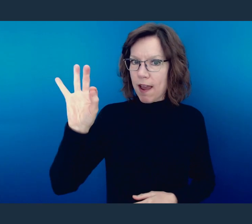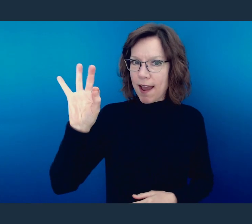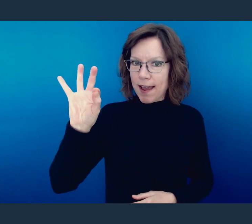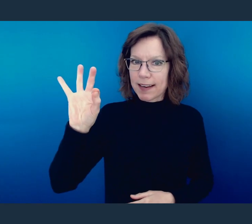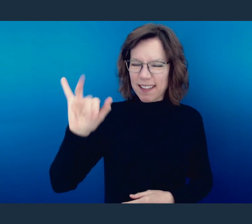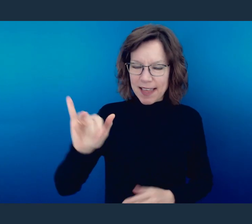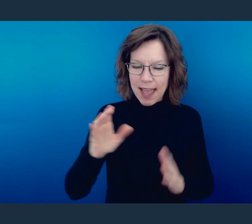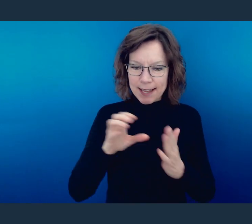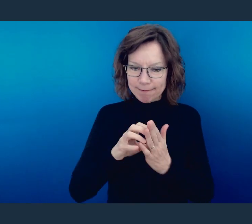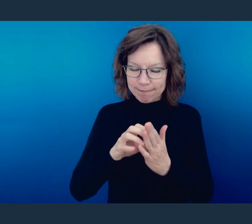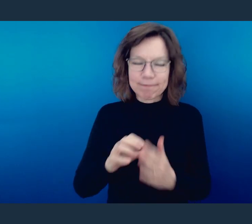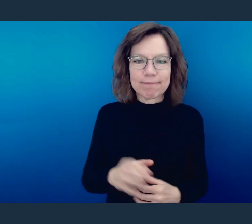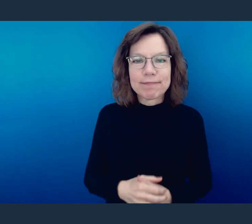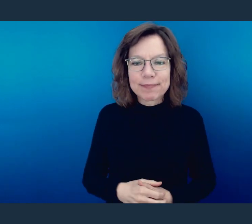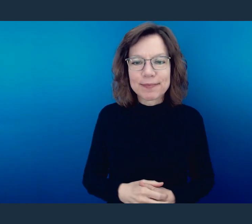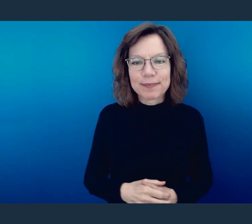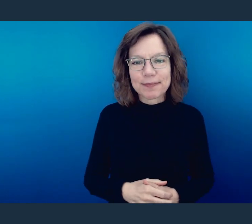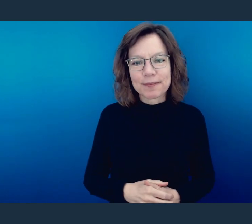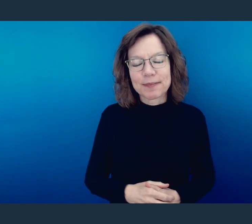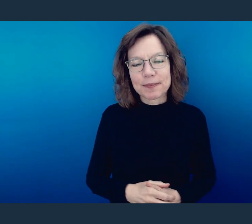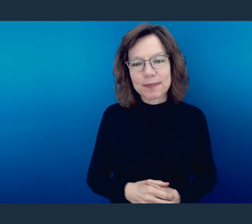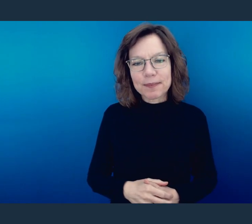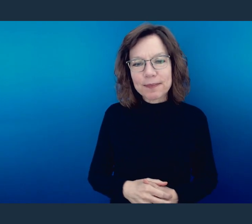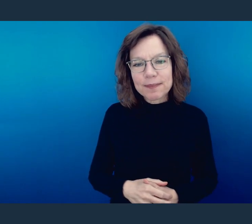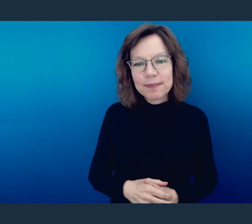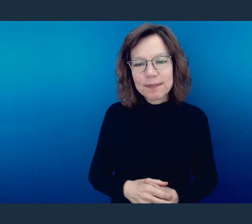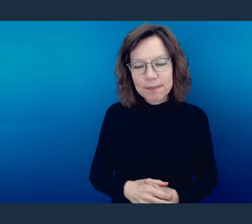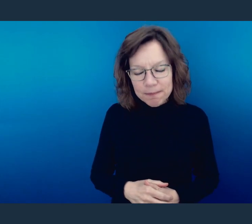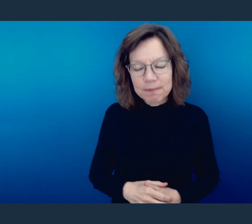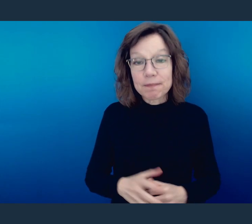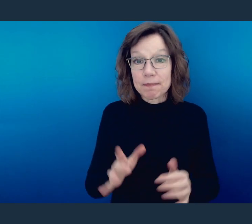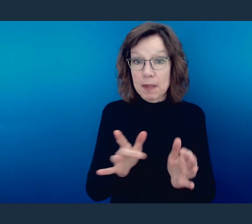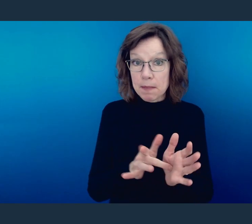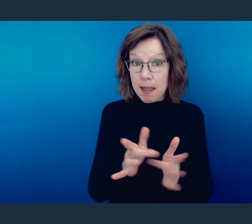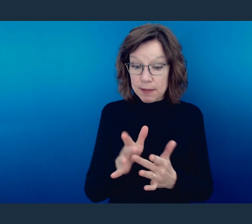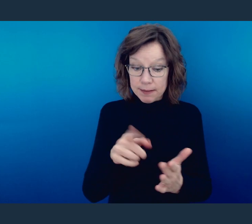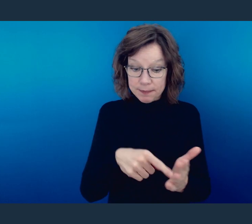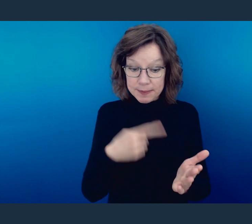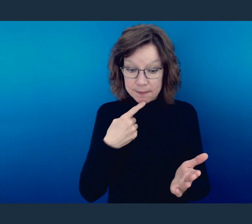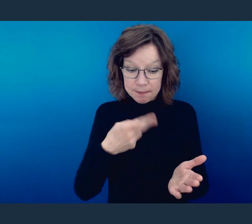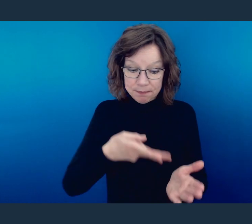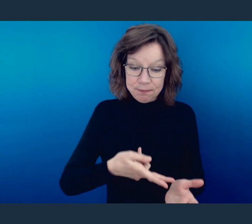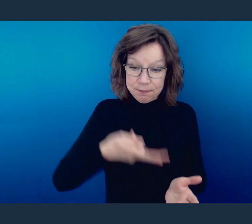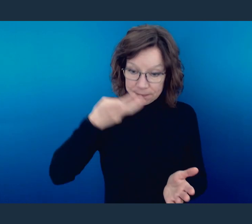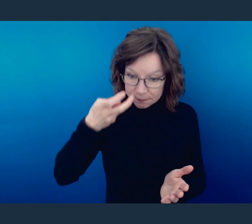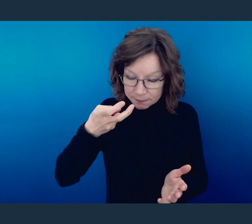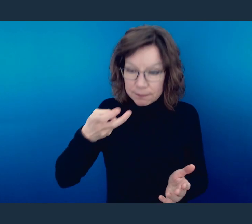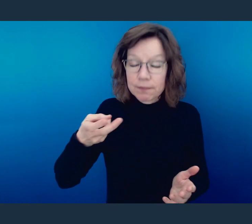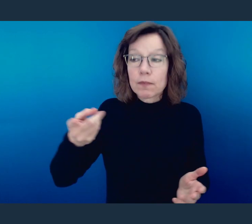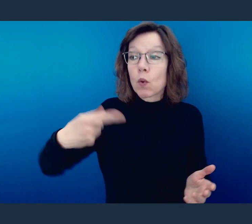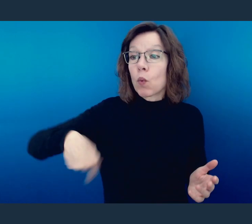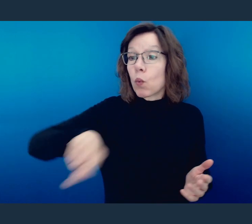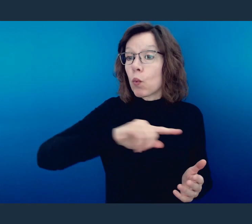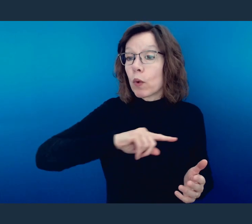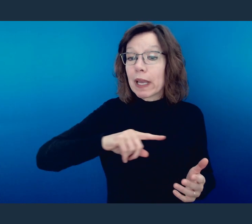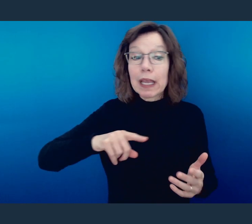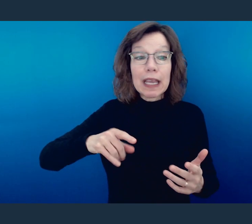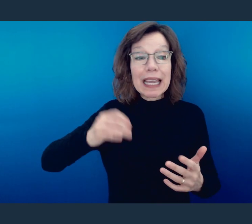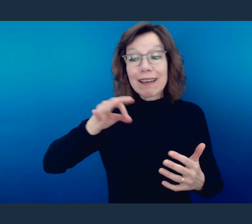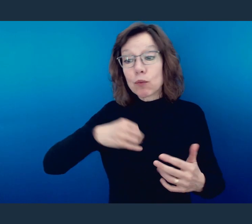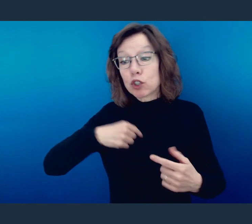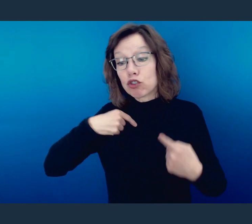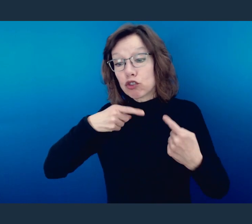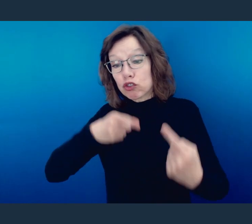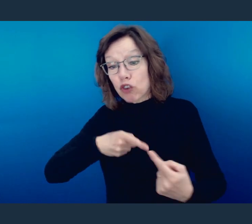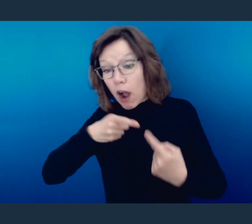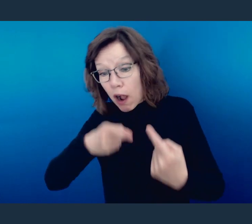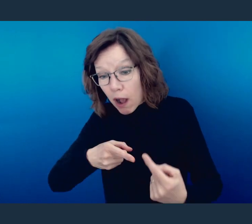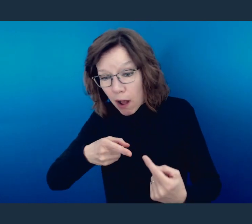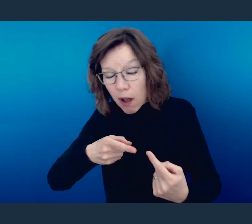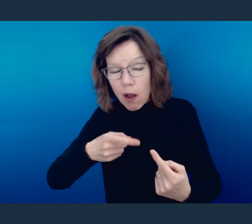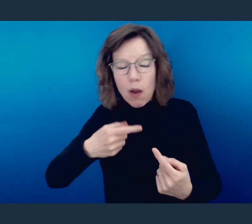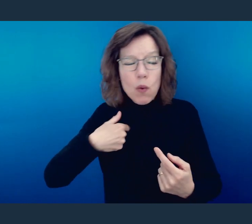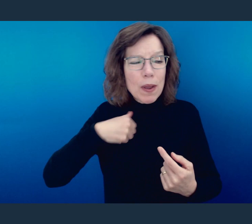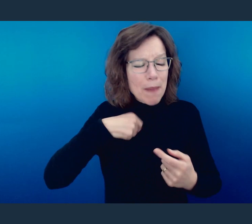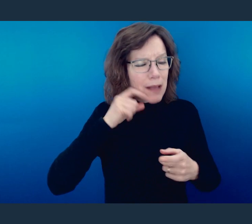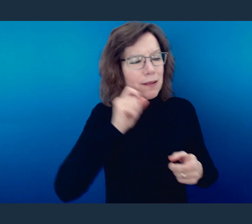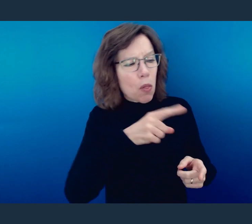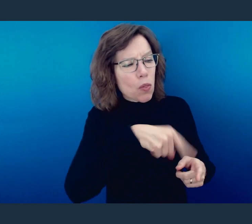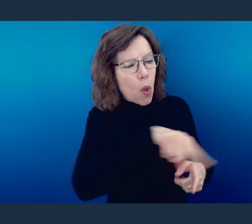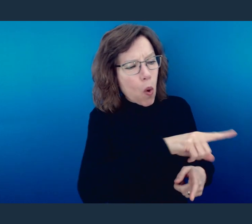The Bible reads, "We who are strong have an obligation to bear with the failings of the